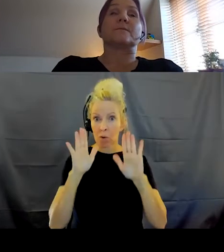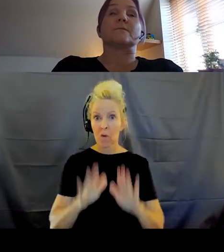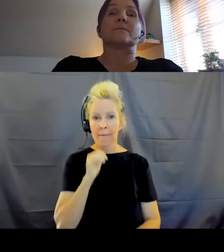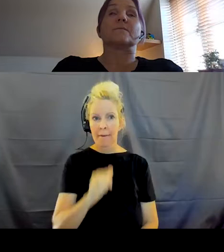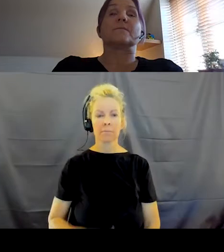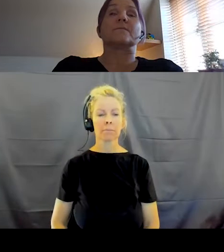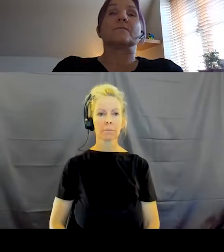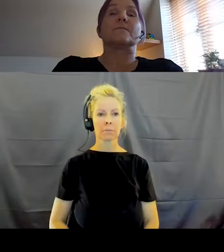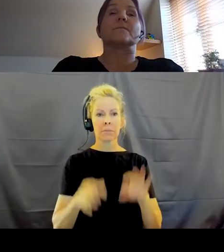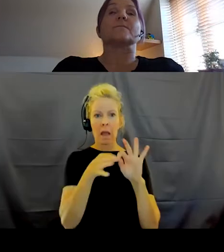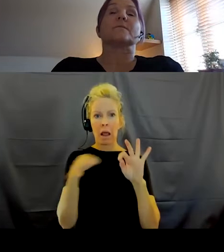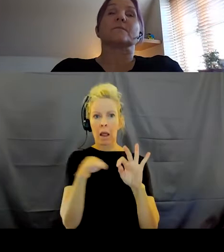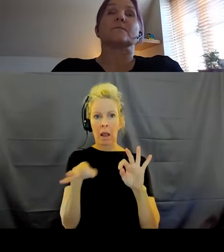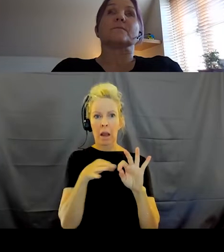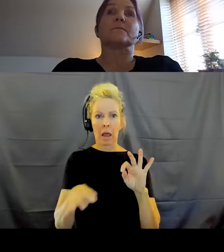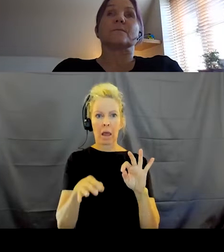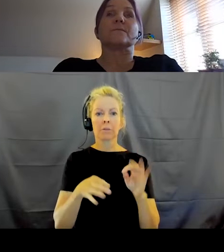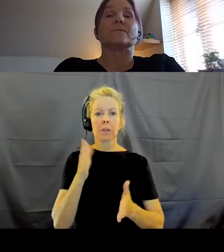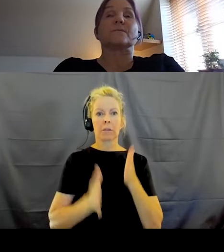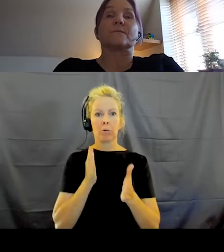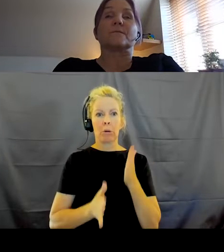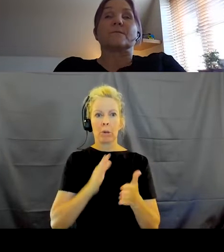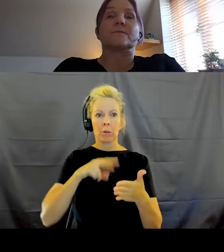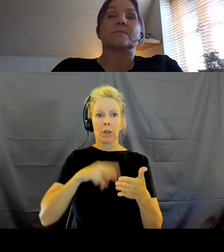characteristics of speech are extracted from a voice recording and then programmed as rules